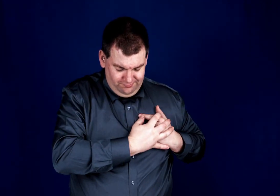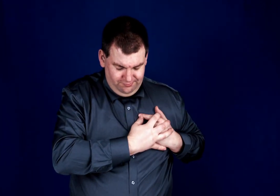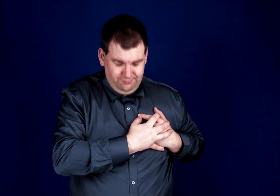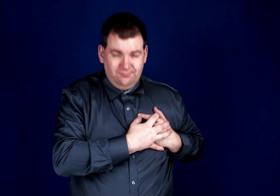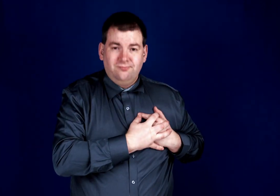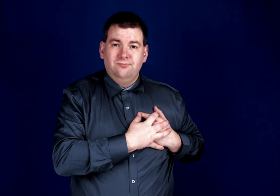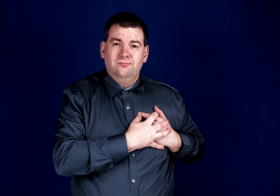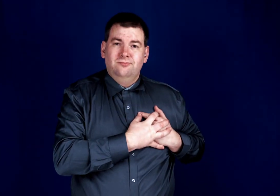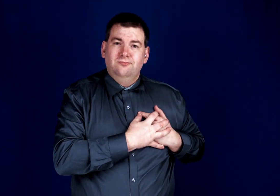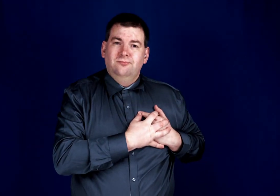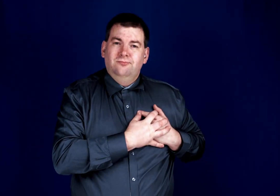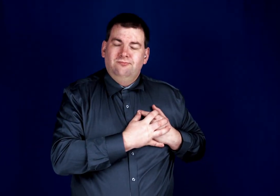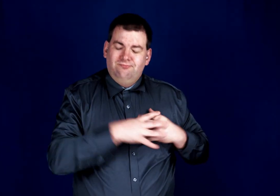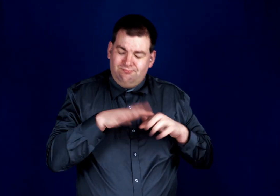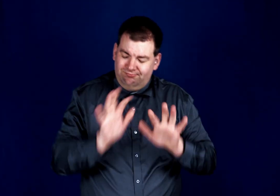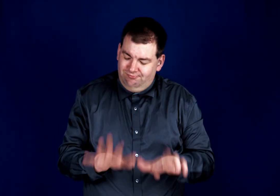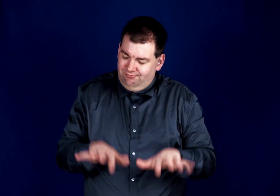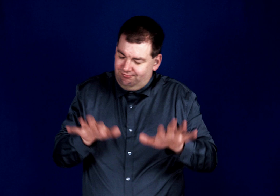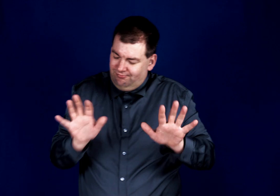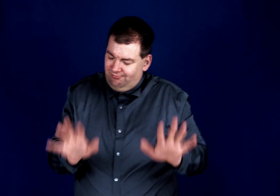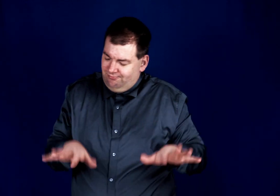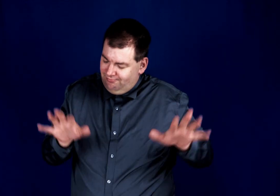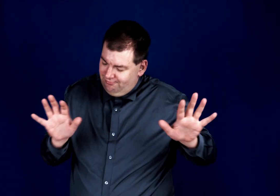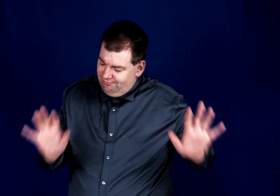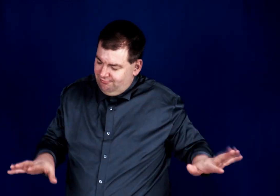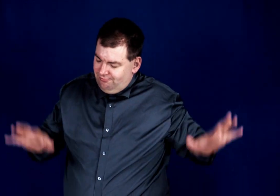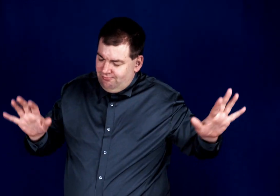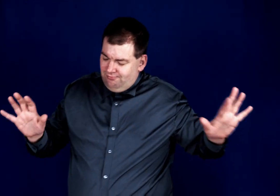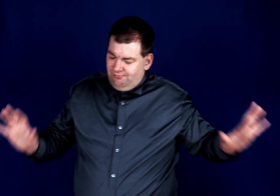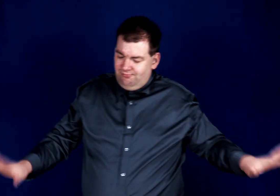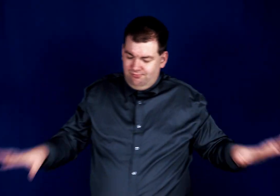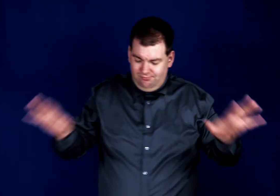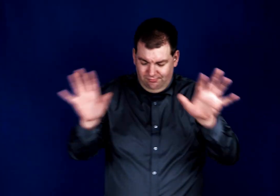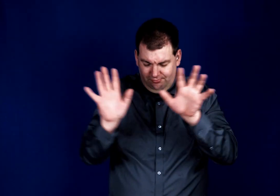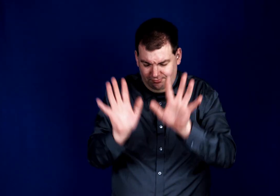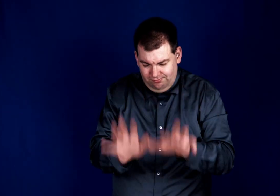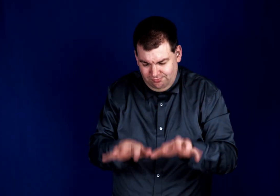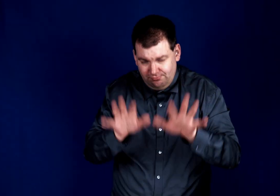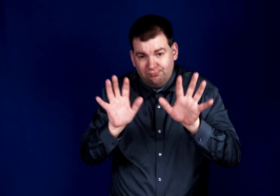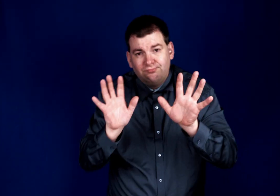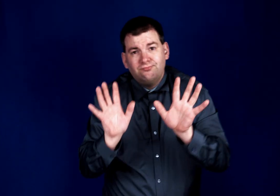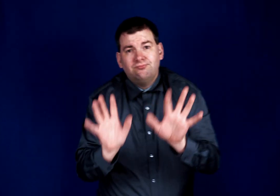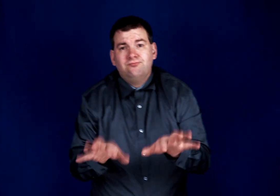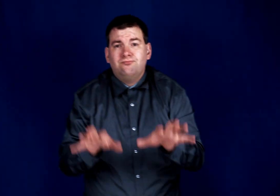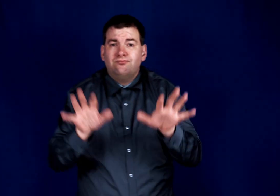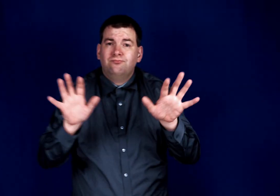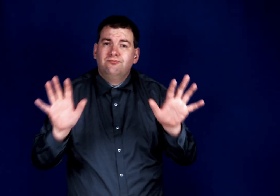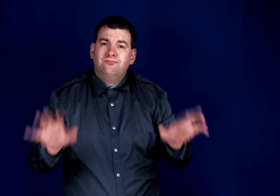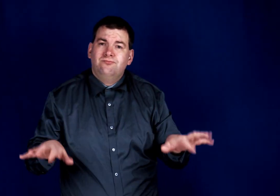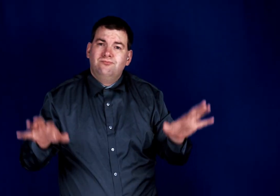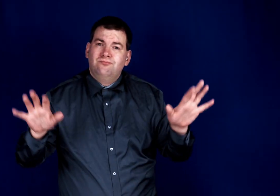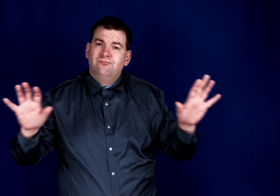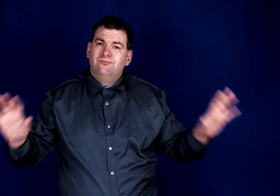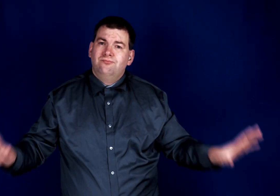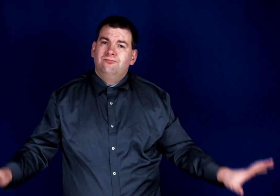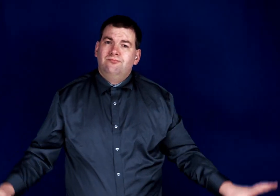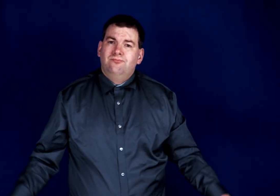* Piano Ending *